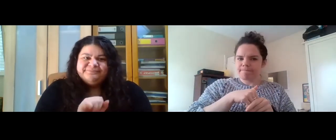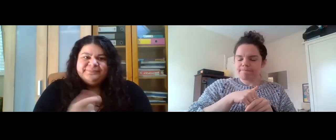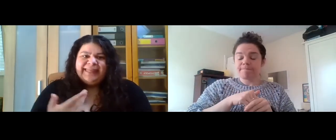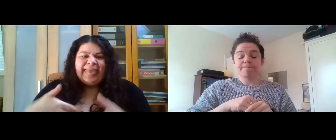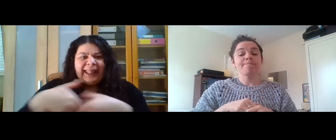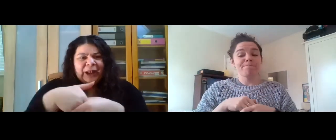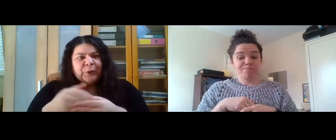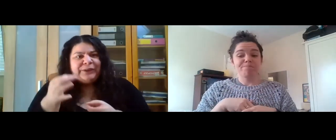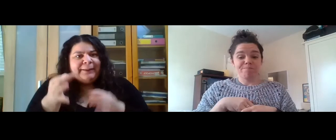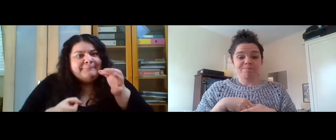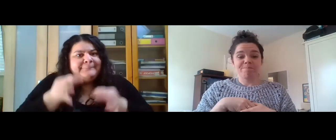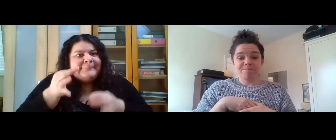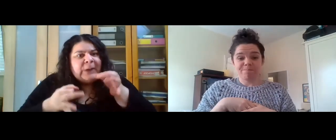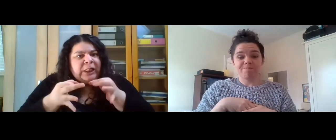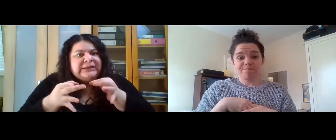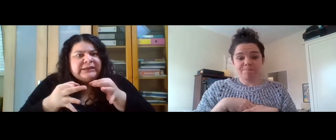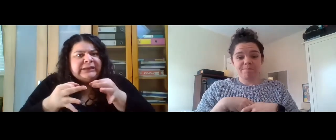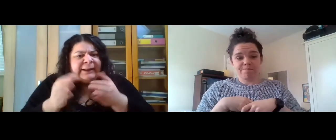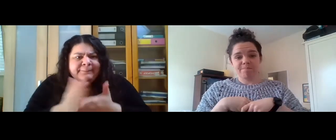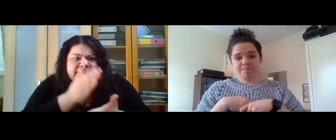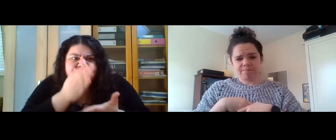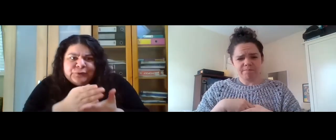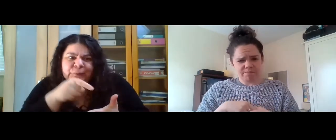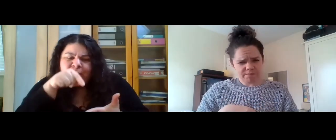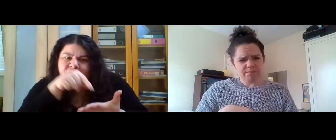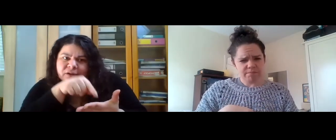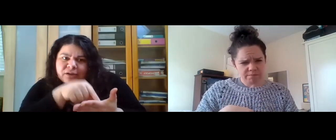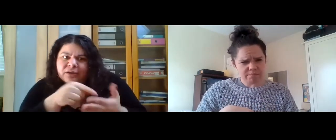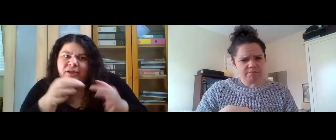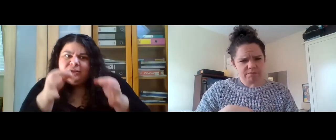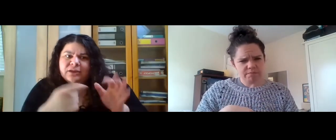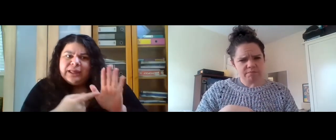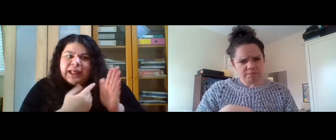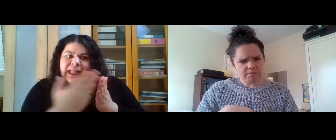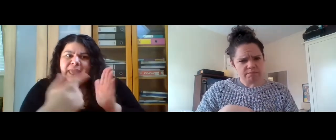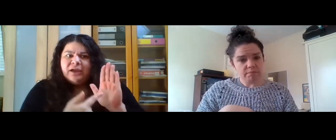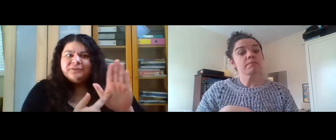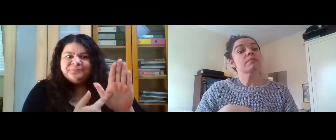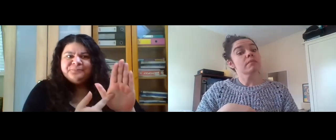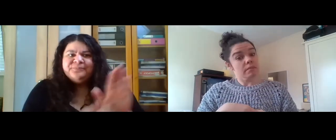Yes. They would have to follow a strict, clearly outlined policy.